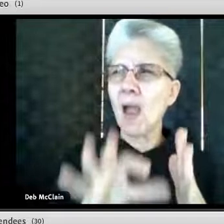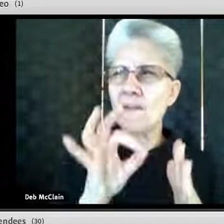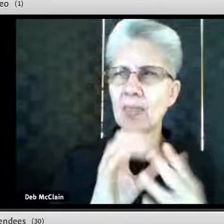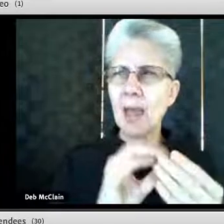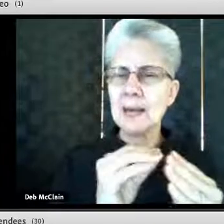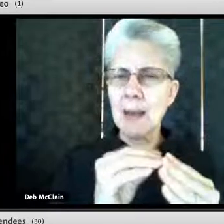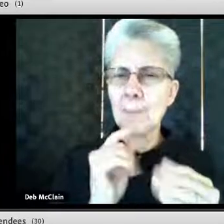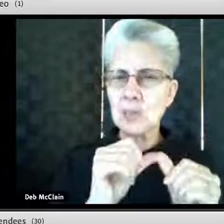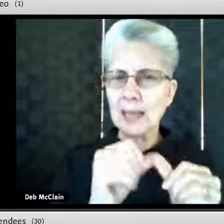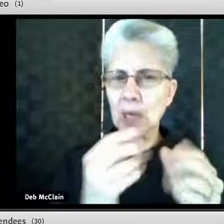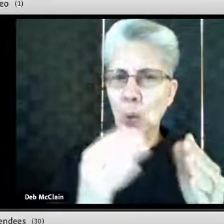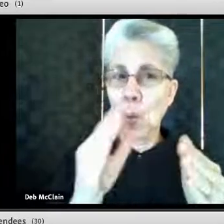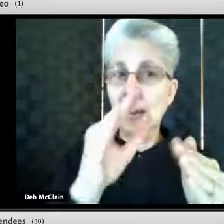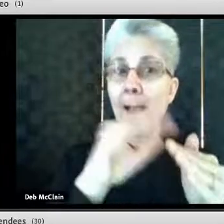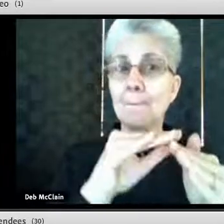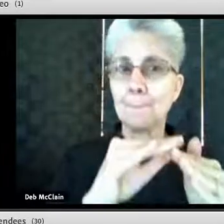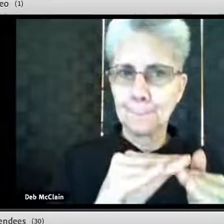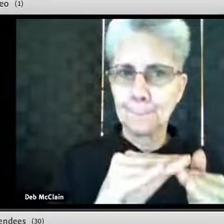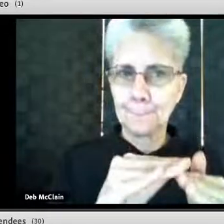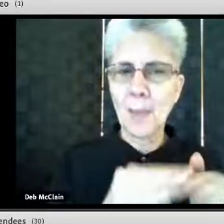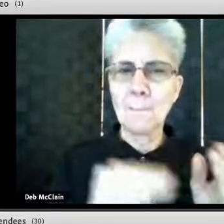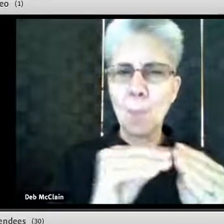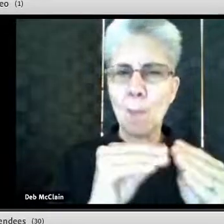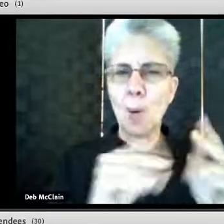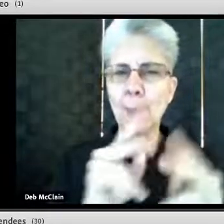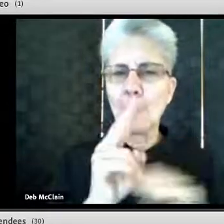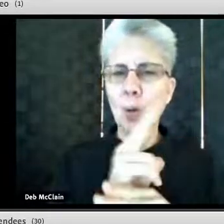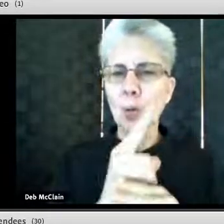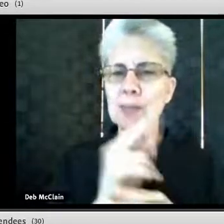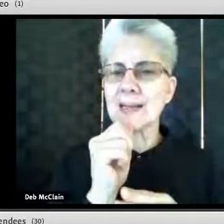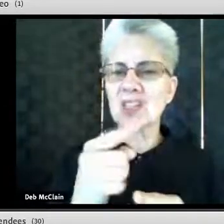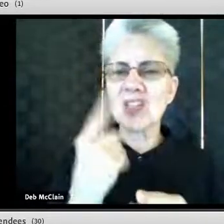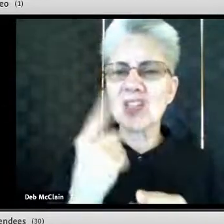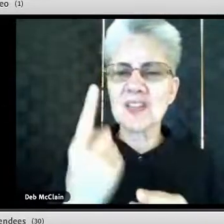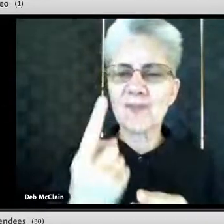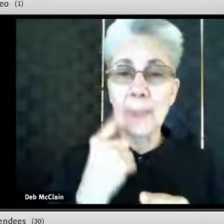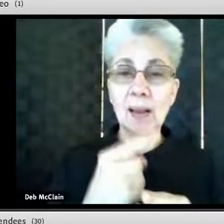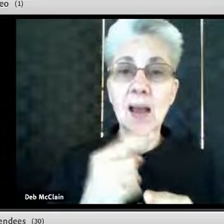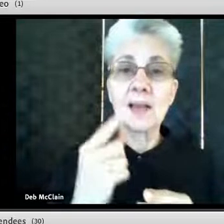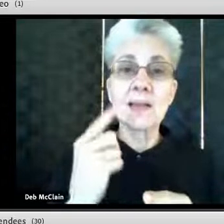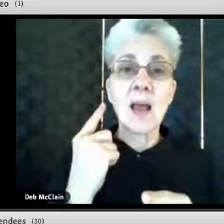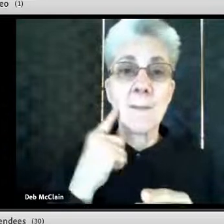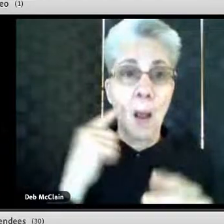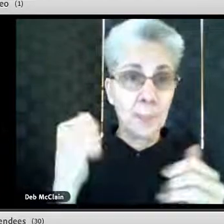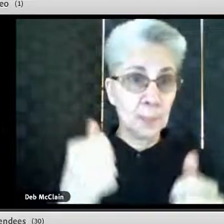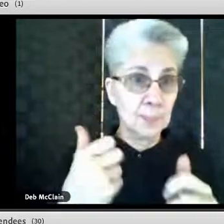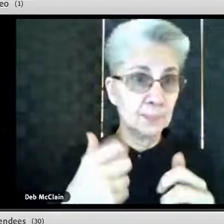I find that that number is continually going up as more and more people are using not just because they're having hearing issues,